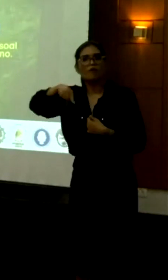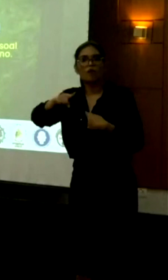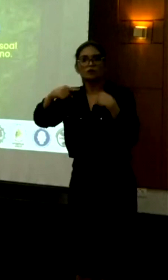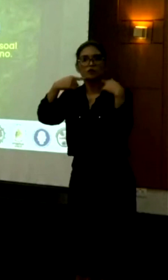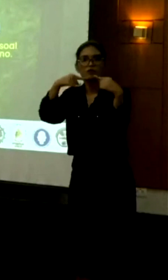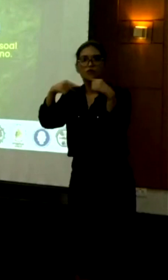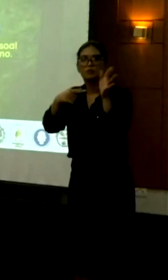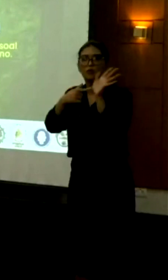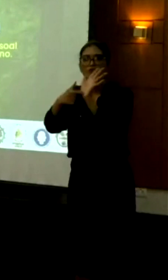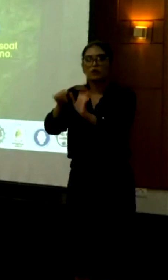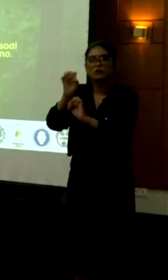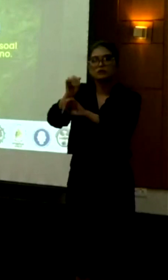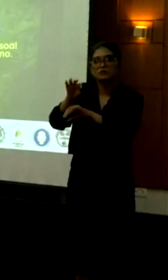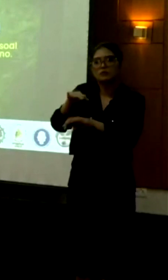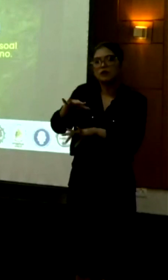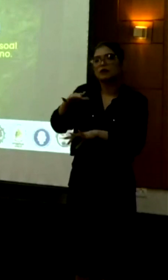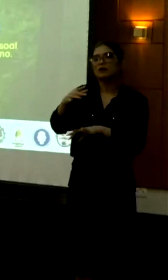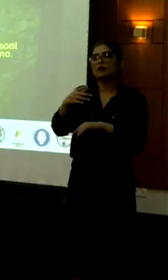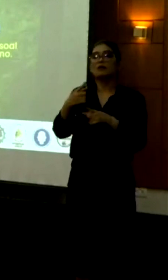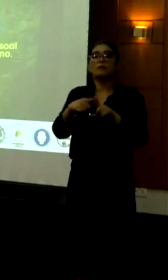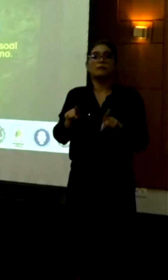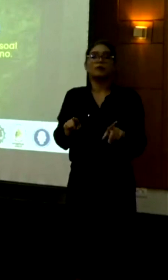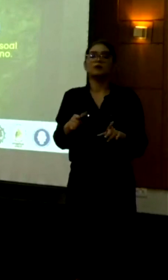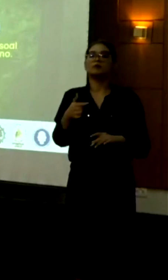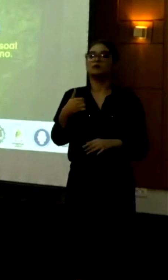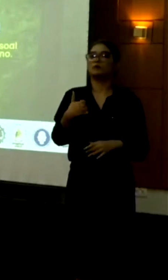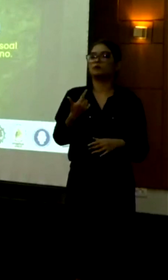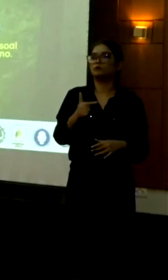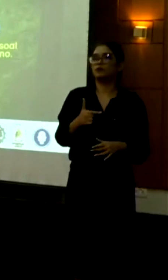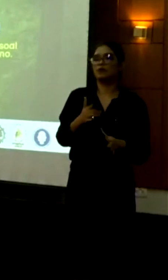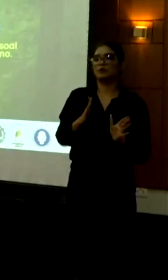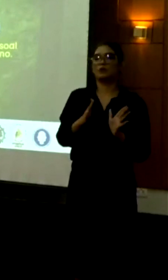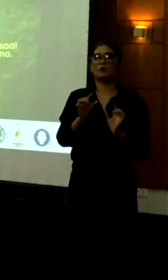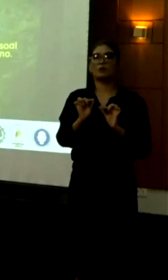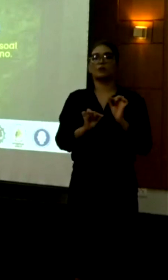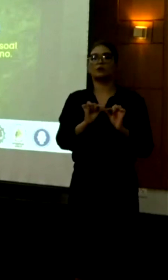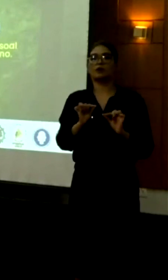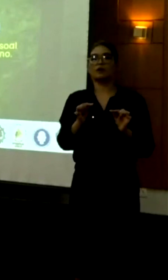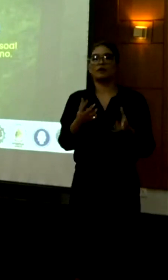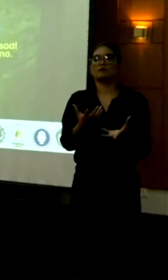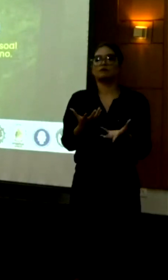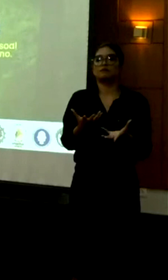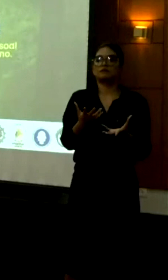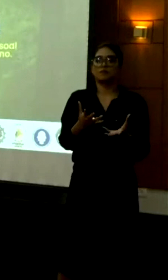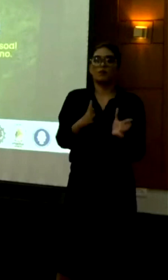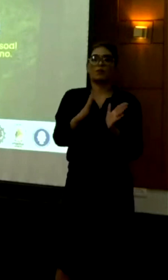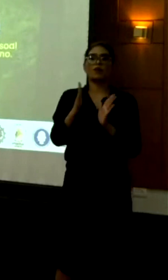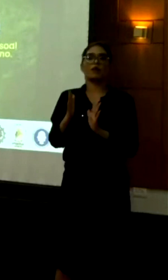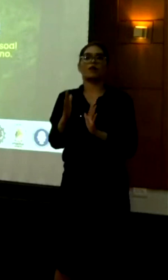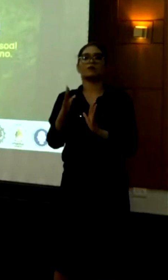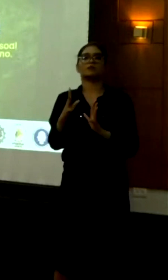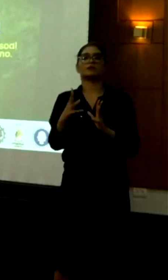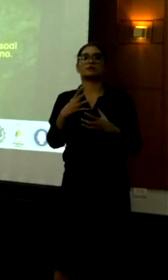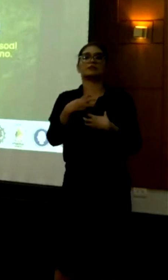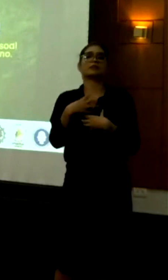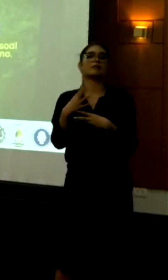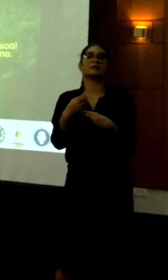learn, but I don't have this side, this side of science, on the side of raising awareness does not have the side of